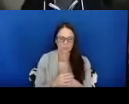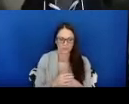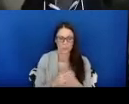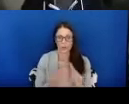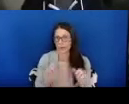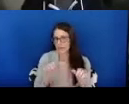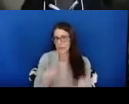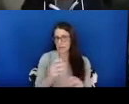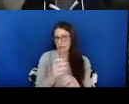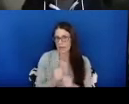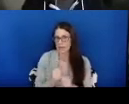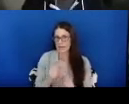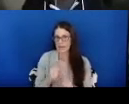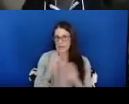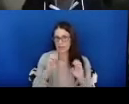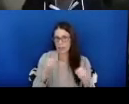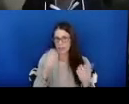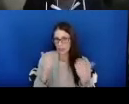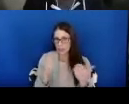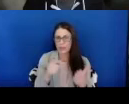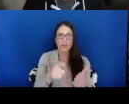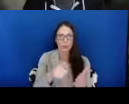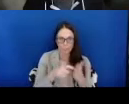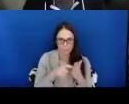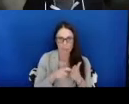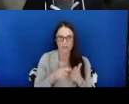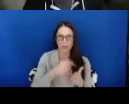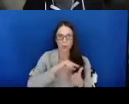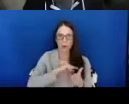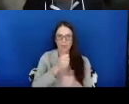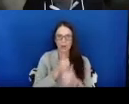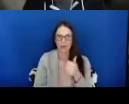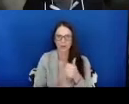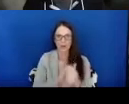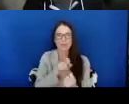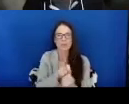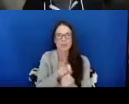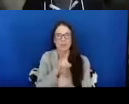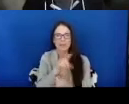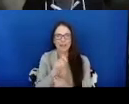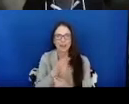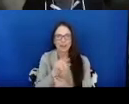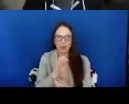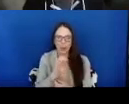services you have to qualify under a number of different diagnostic codes, but often receiving